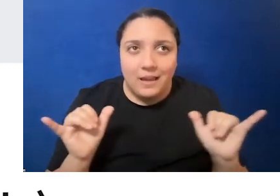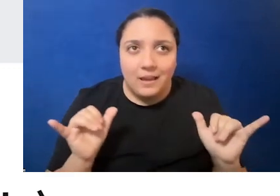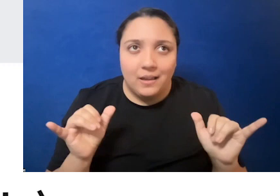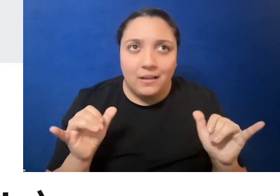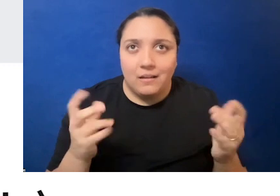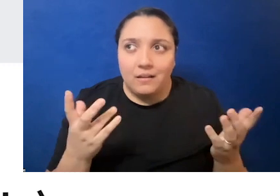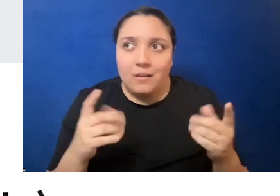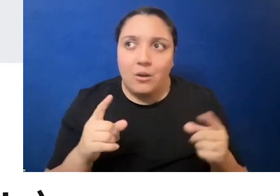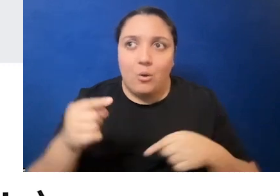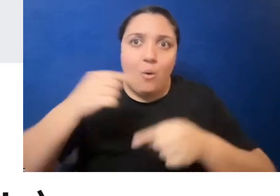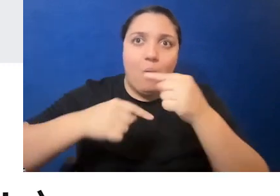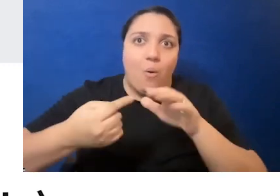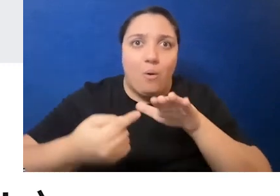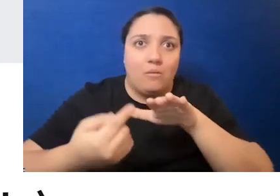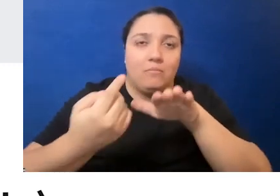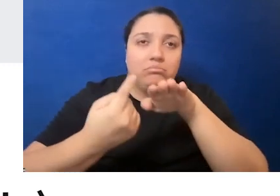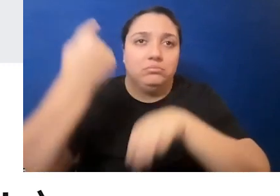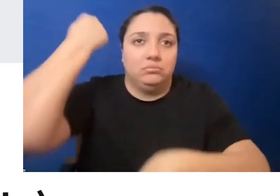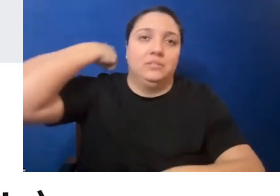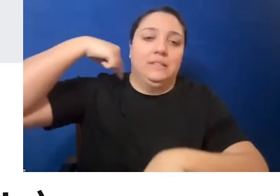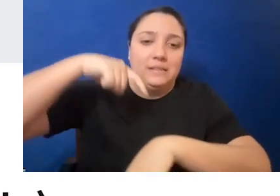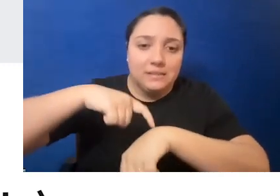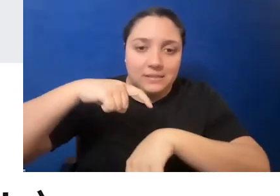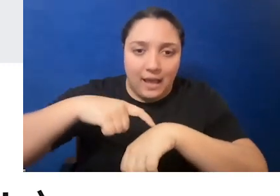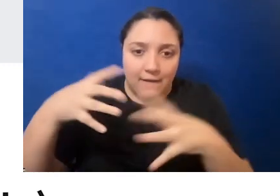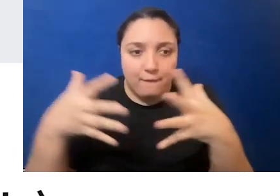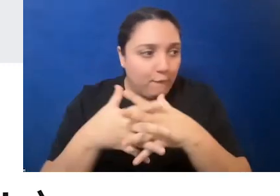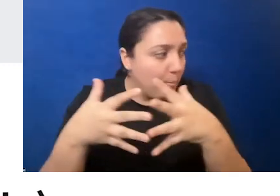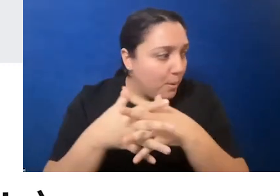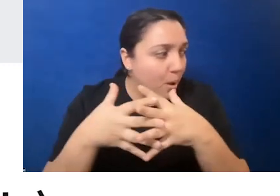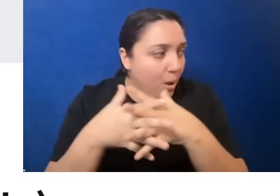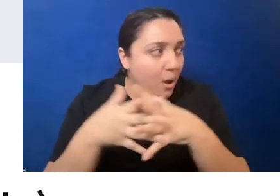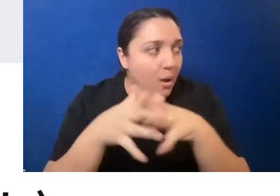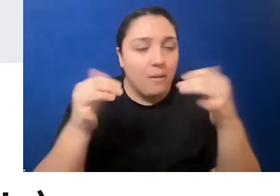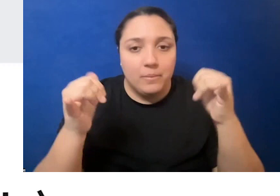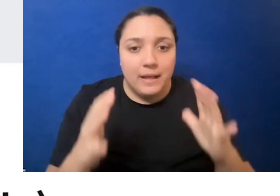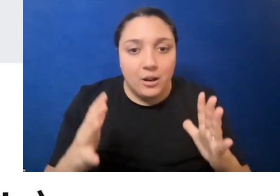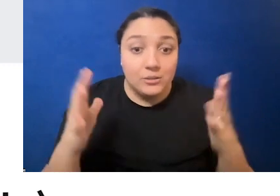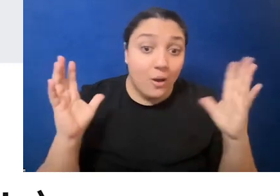I WENT TO SCHALMONT AND IT IS LIKE GOING BACK IN TIME. THE FOOTBALL PLAYERS COME